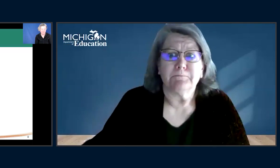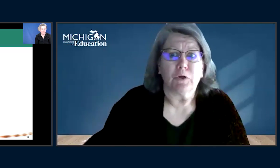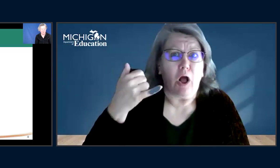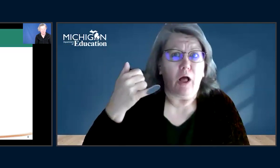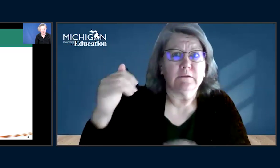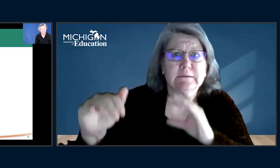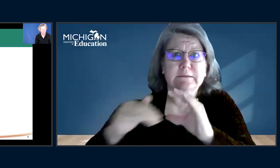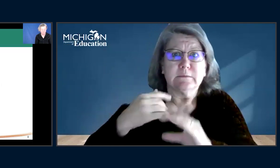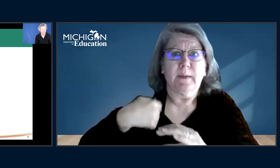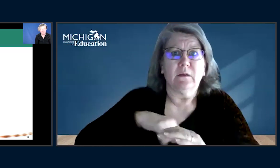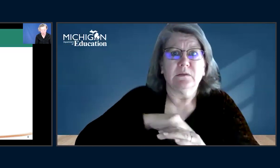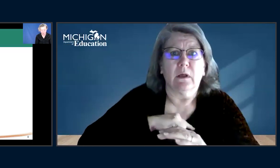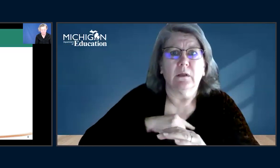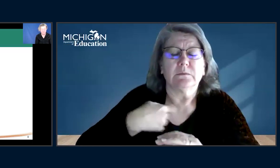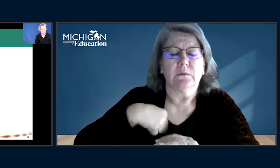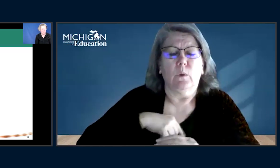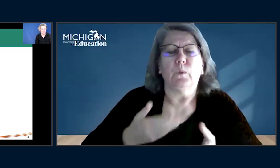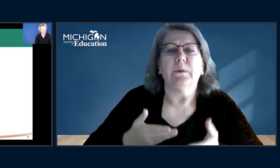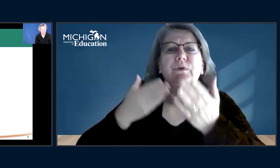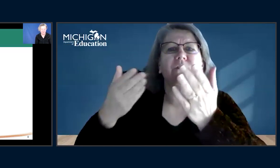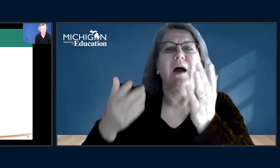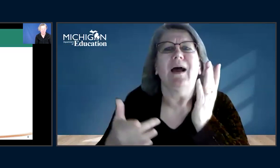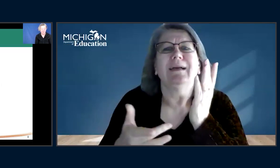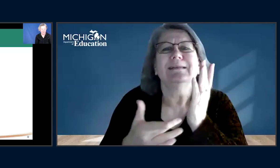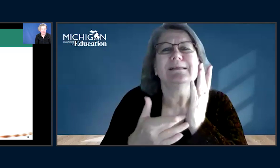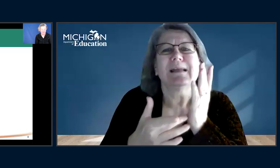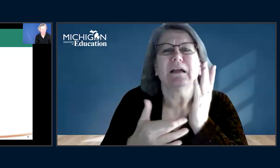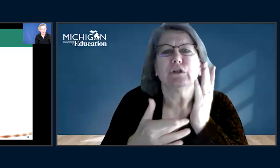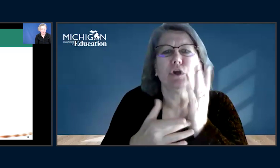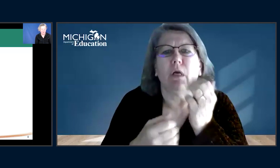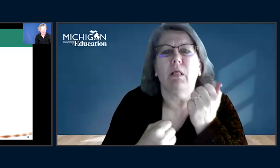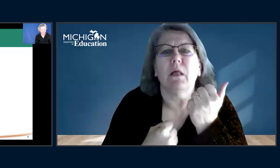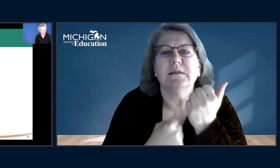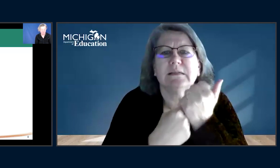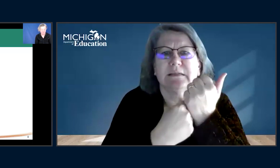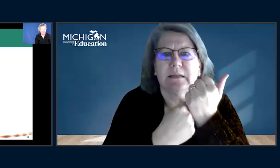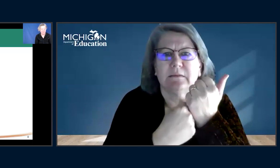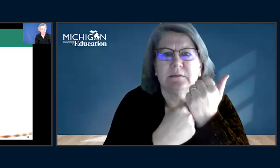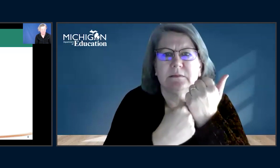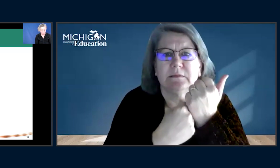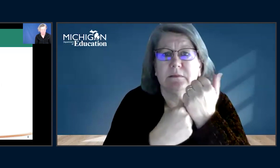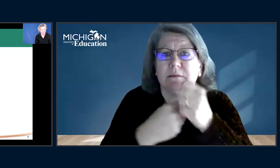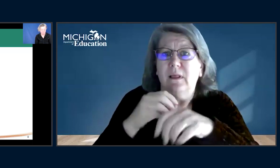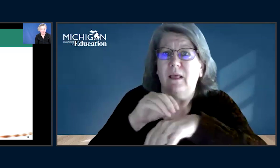at this point is suppose if a person were to give us a call, send us an email., and-and they need some test.